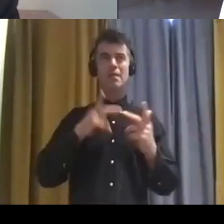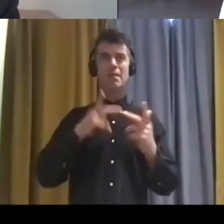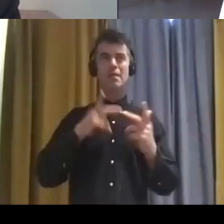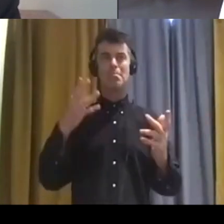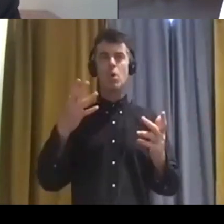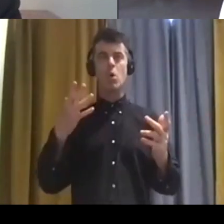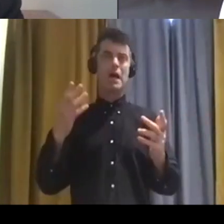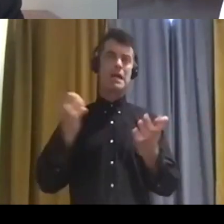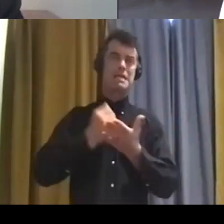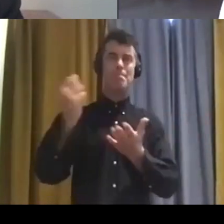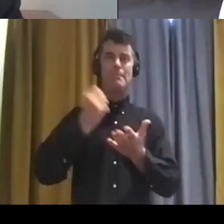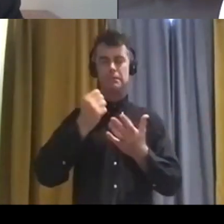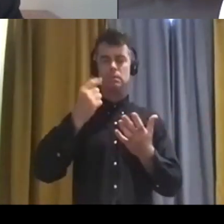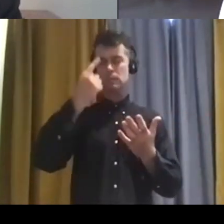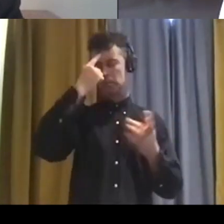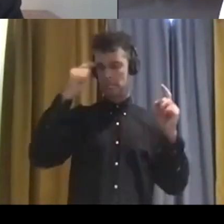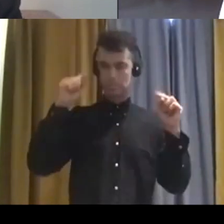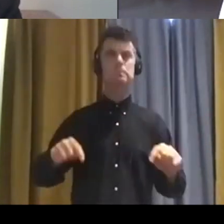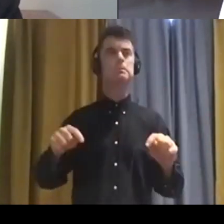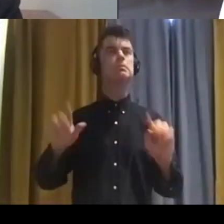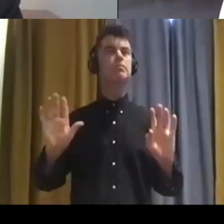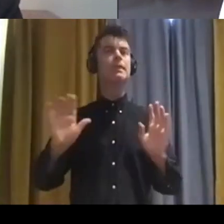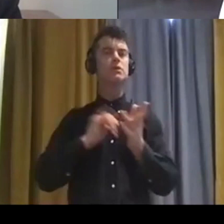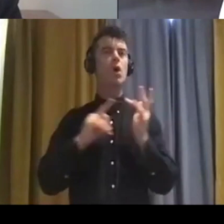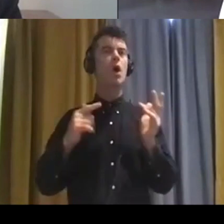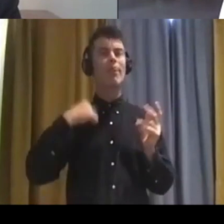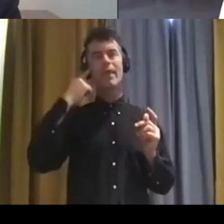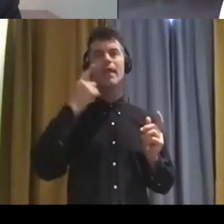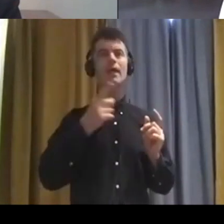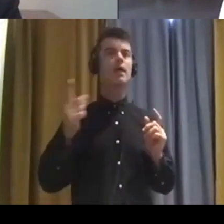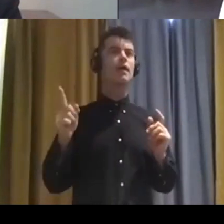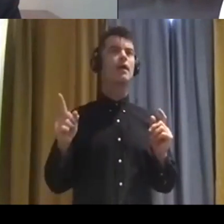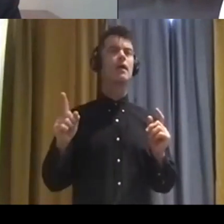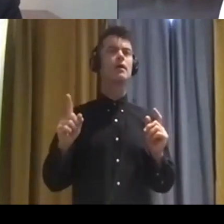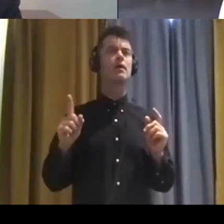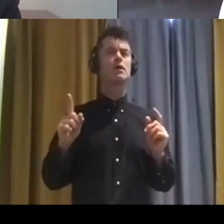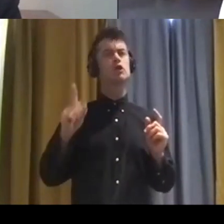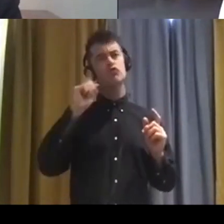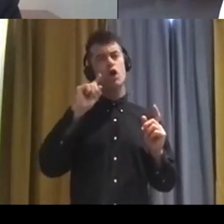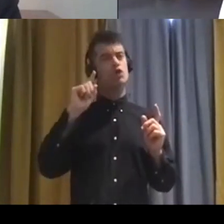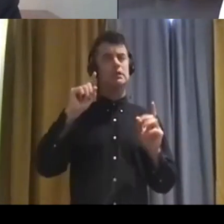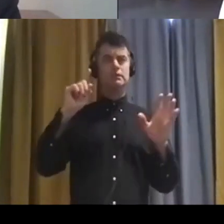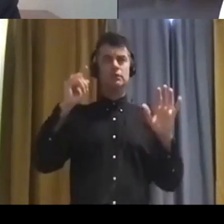of based and so I think that that's bringing those things together is really important